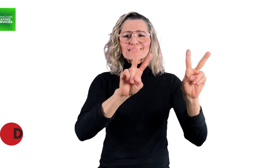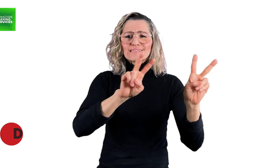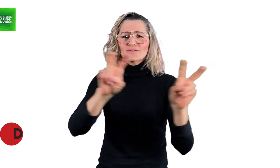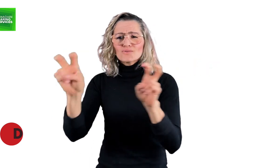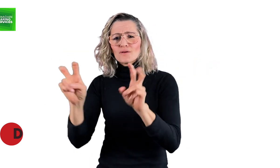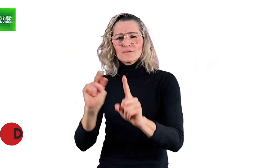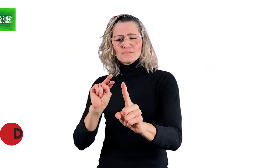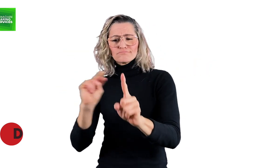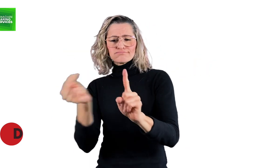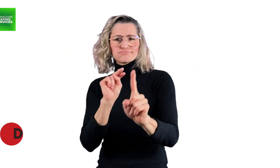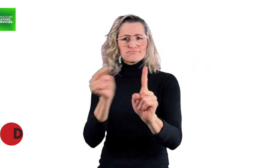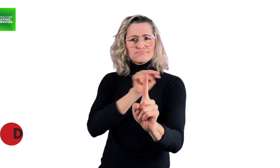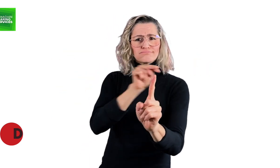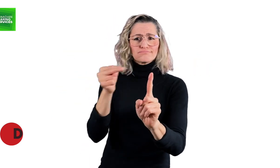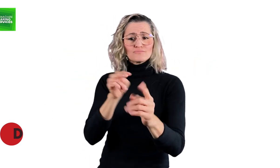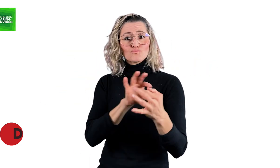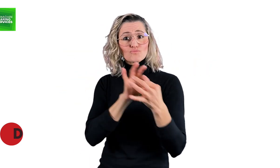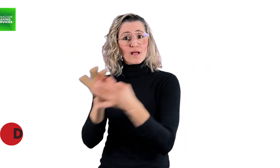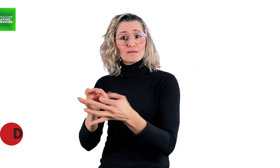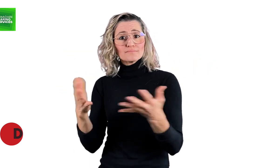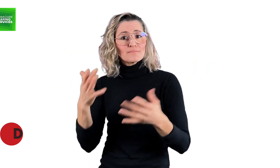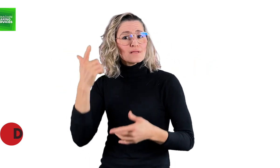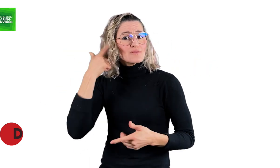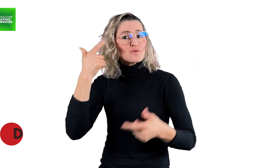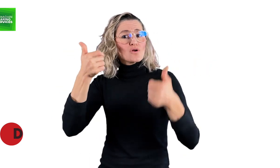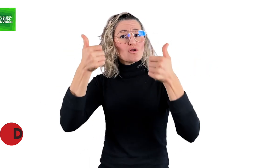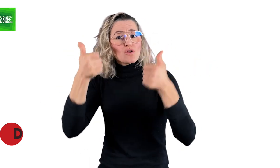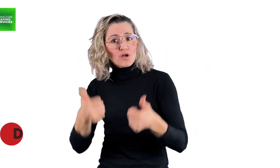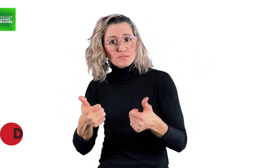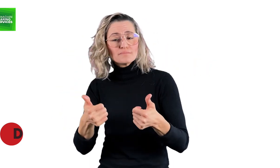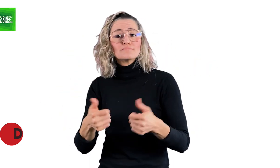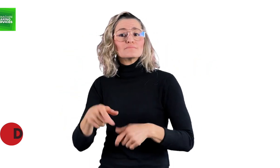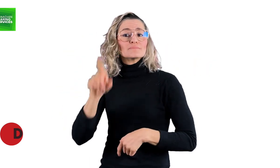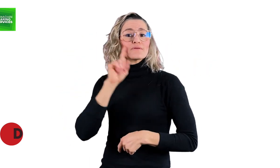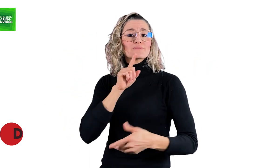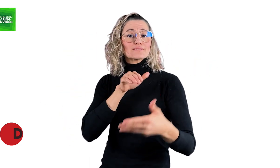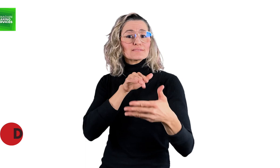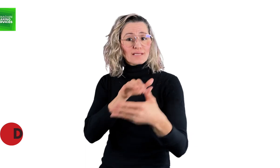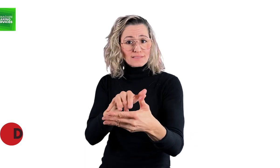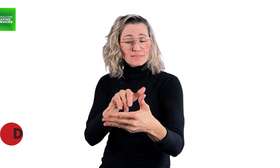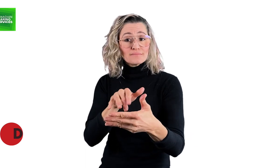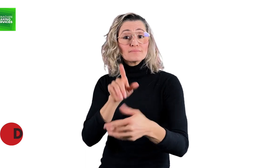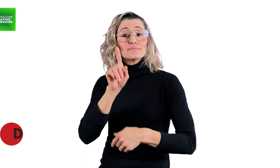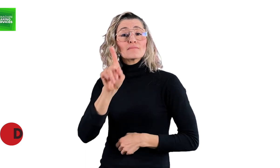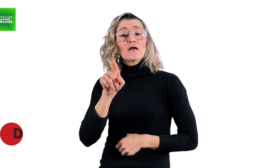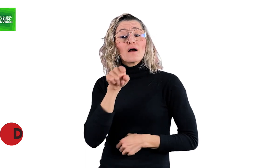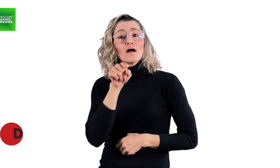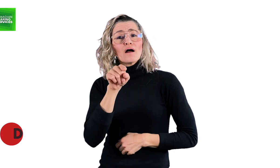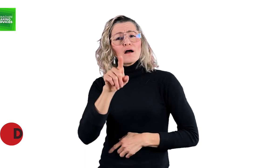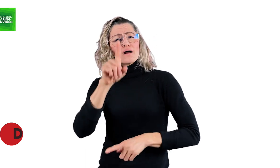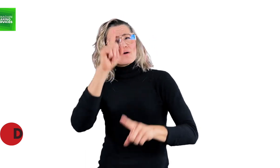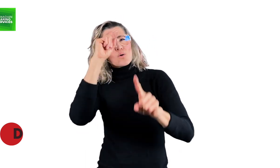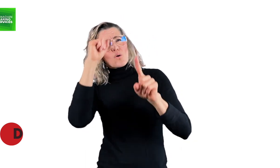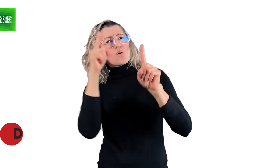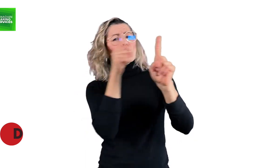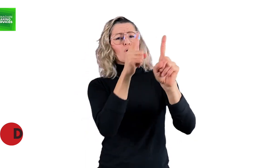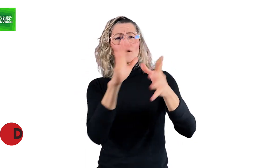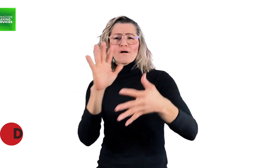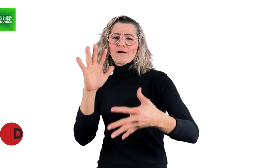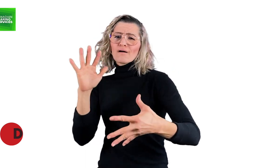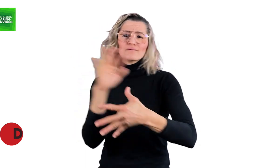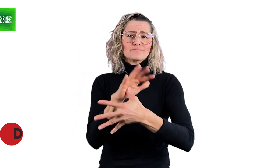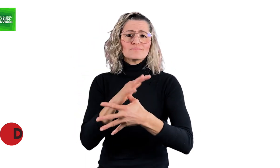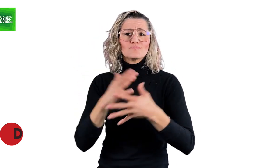and Deaf studies, with the ultimate goal of improving quality